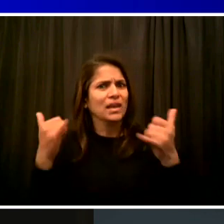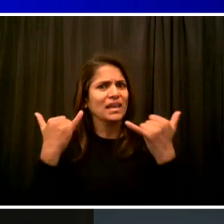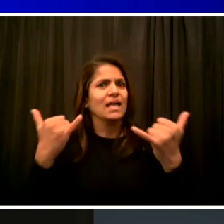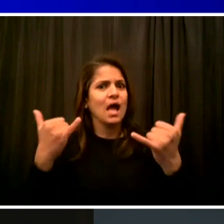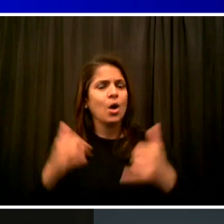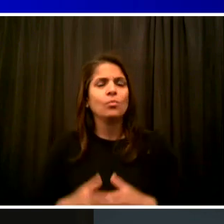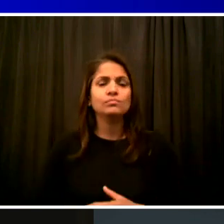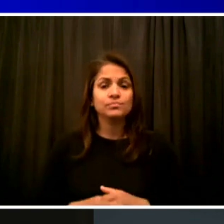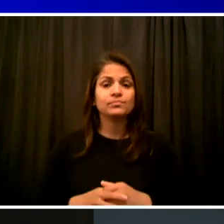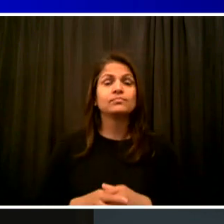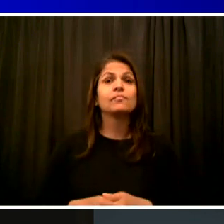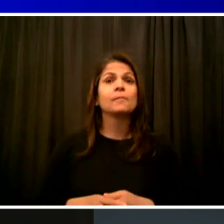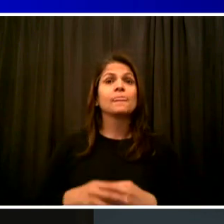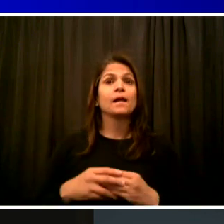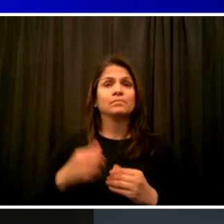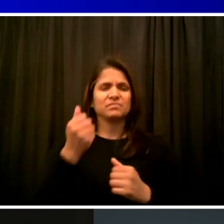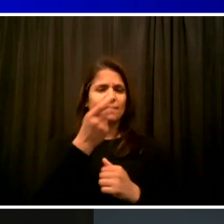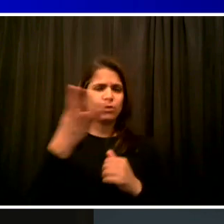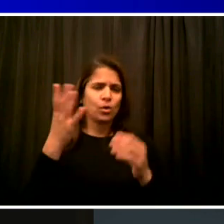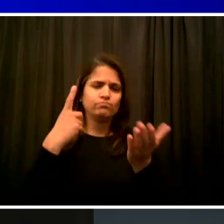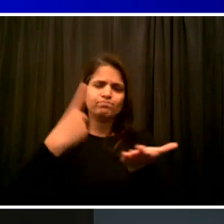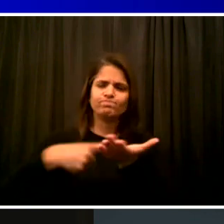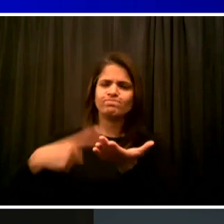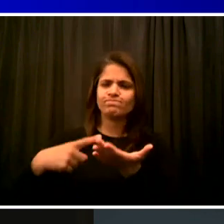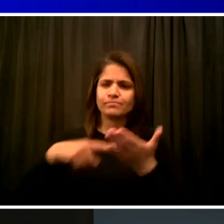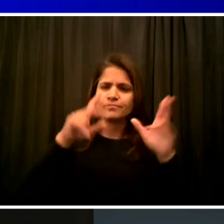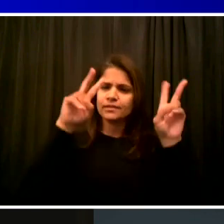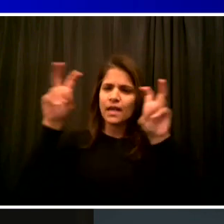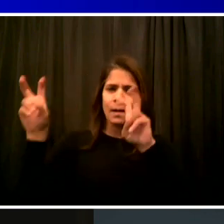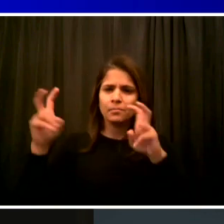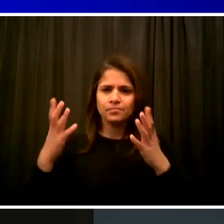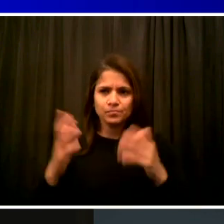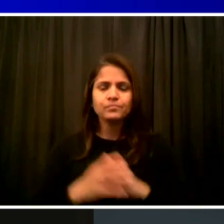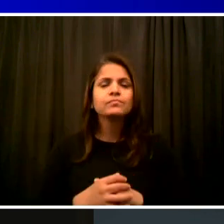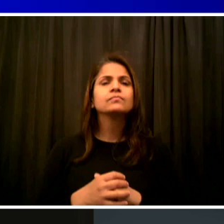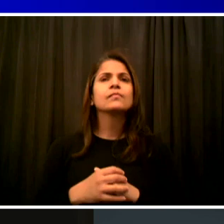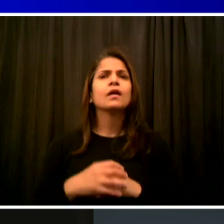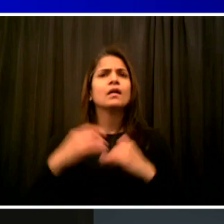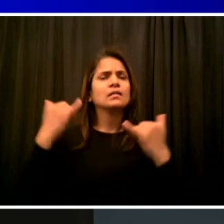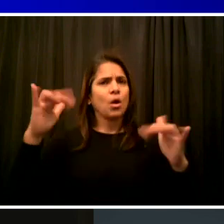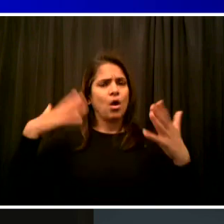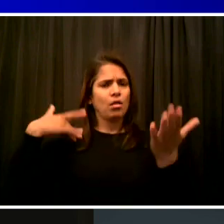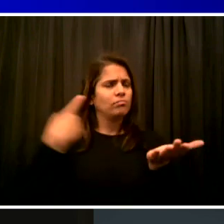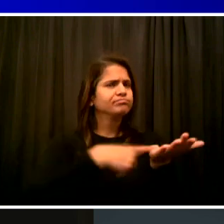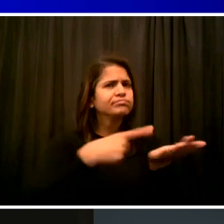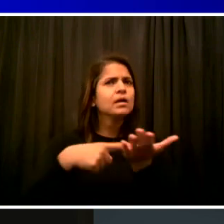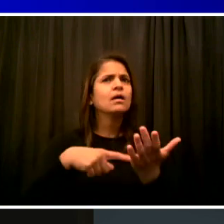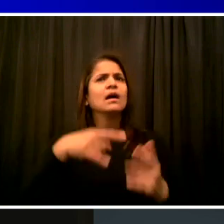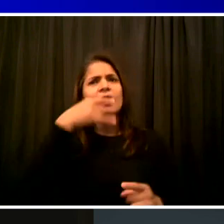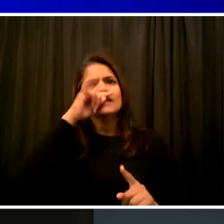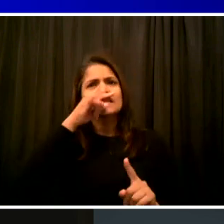A FEW MORE THINGS. I TALKED ABUTO THE HOPE AND THE